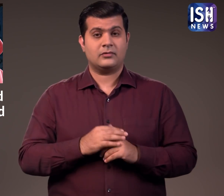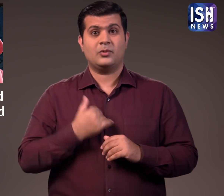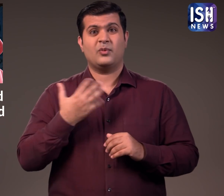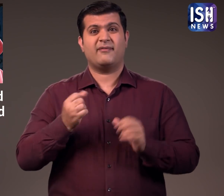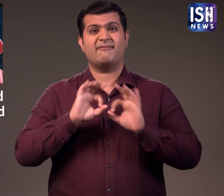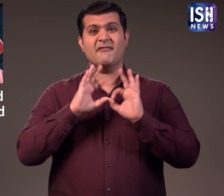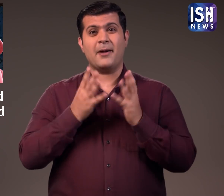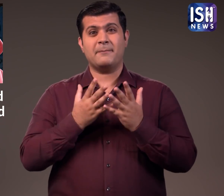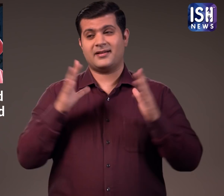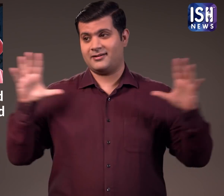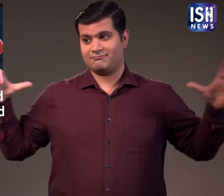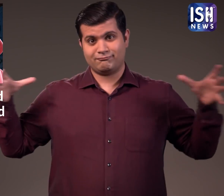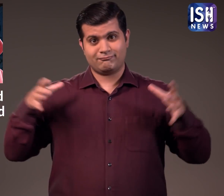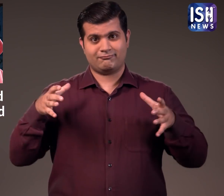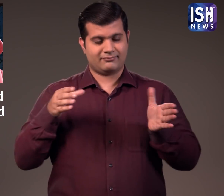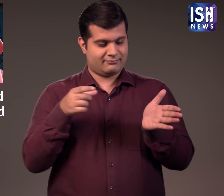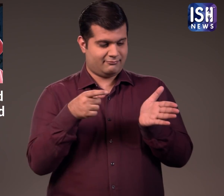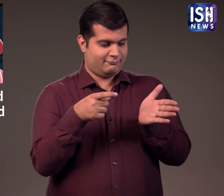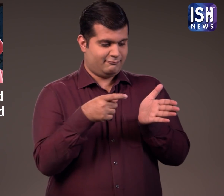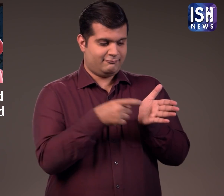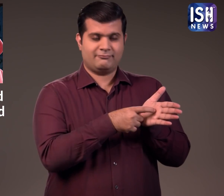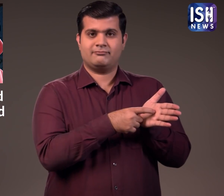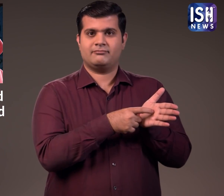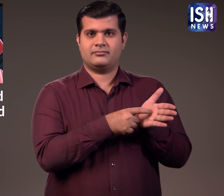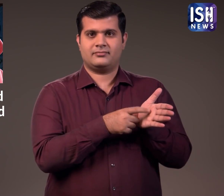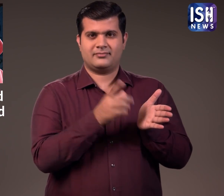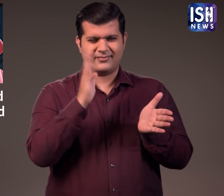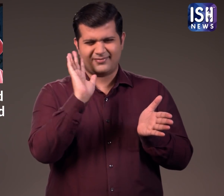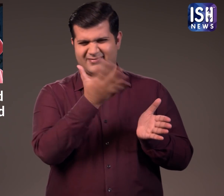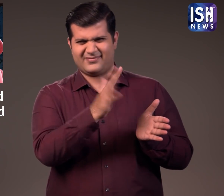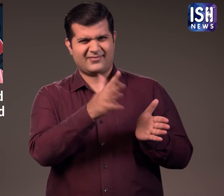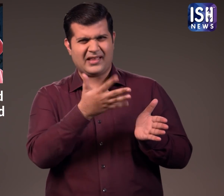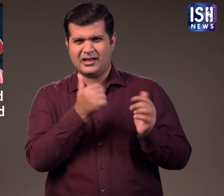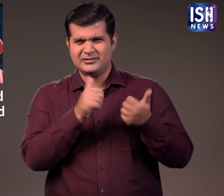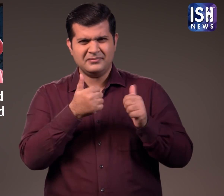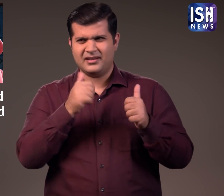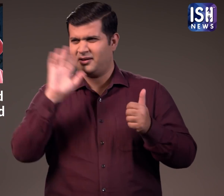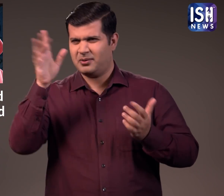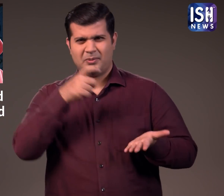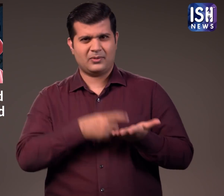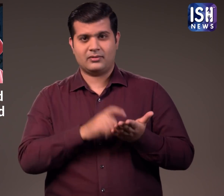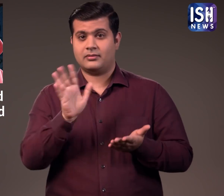A family passport with a group image is not possible right?